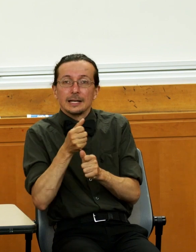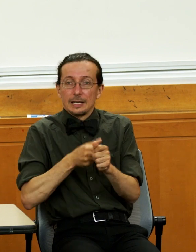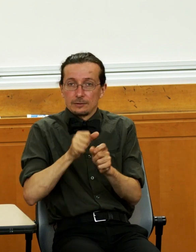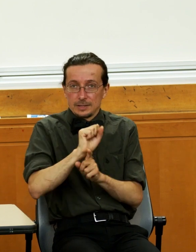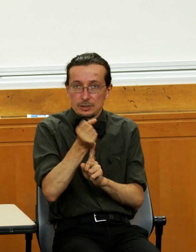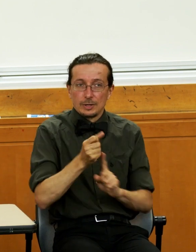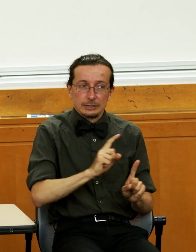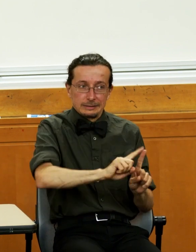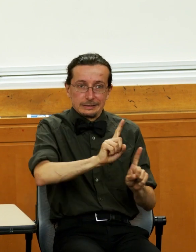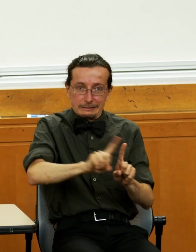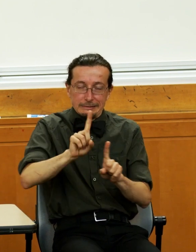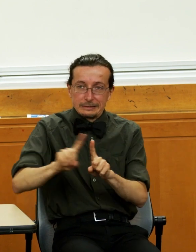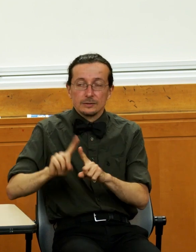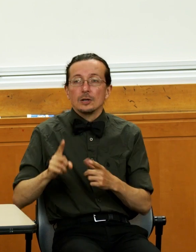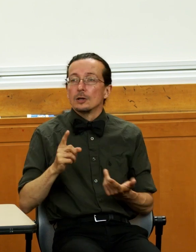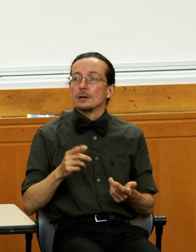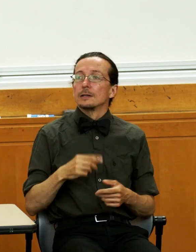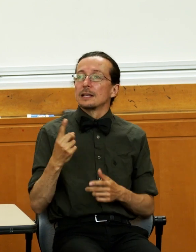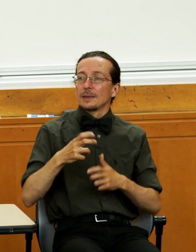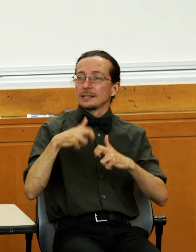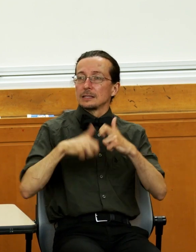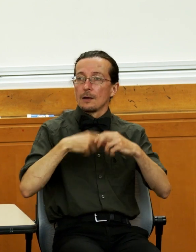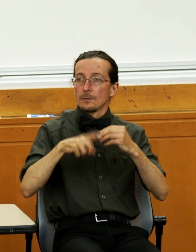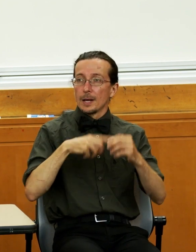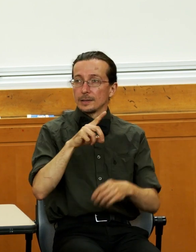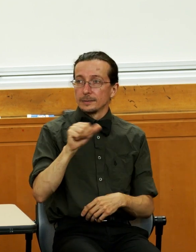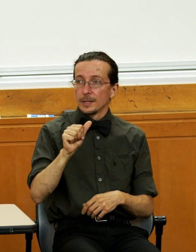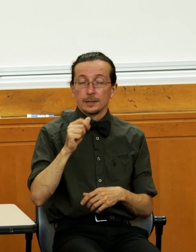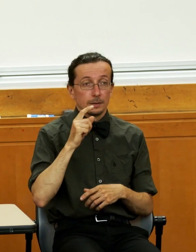one of the difficult things about disability is that in order to get an accommodation, school,